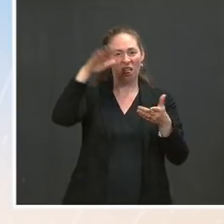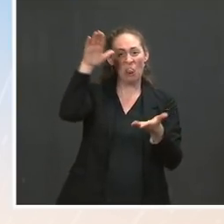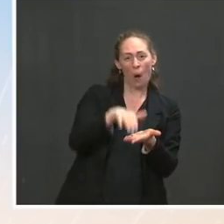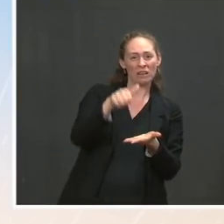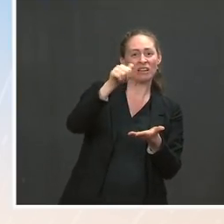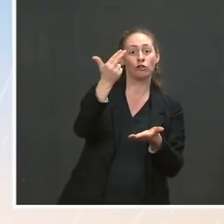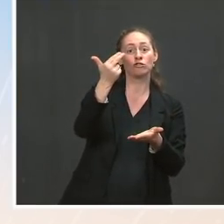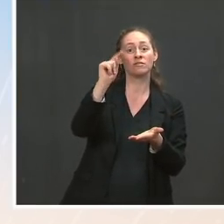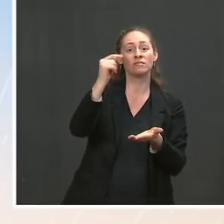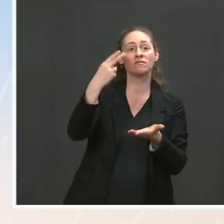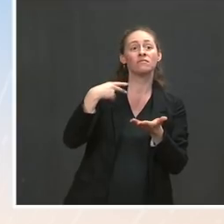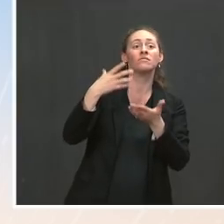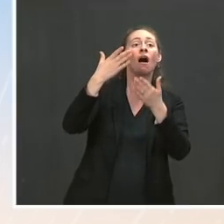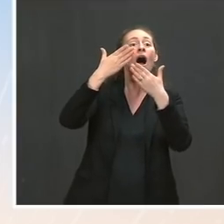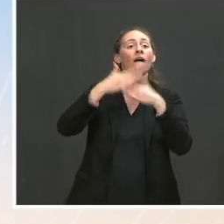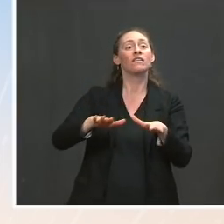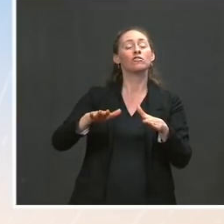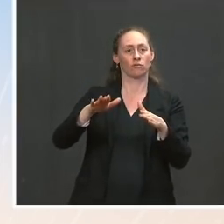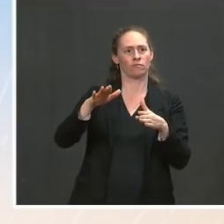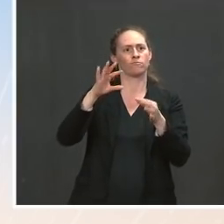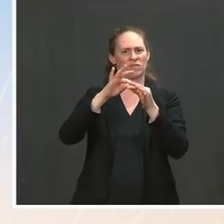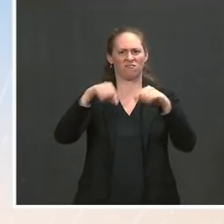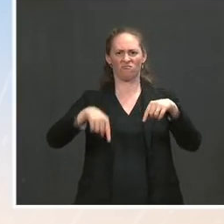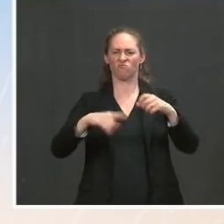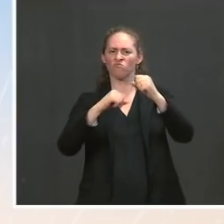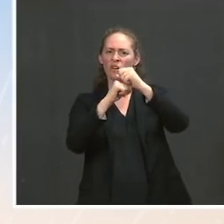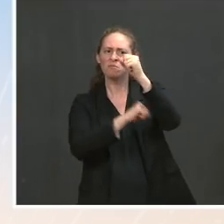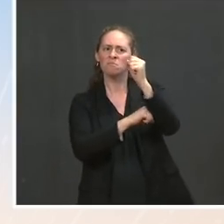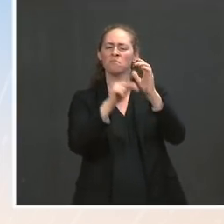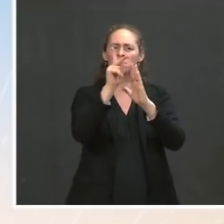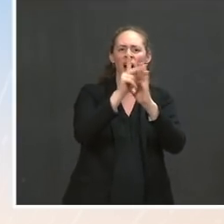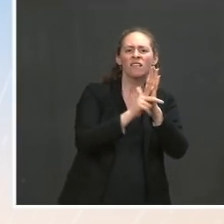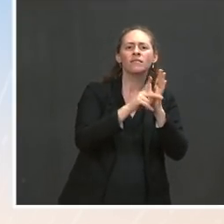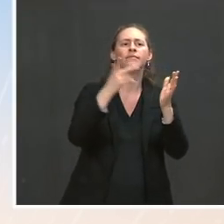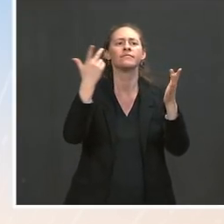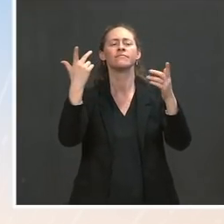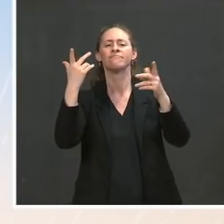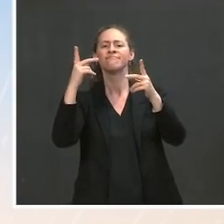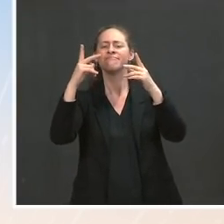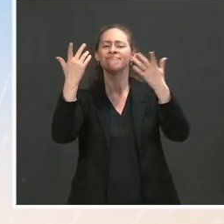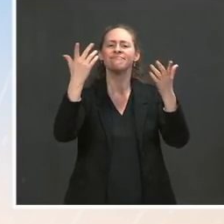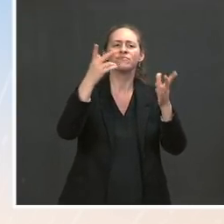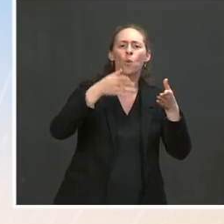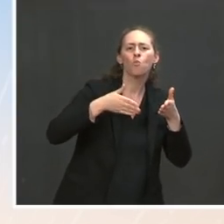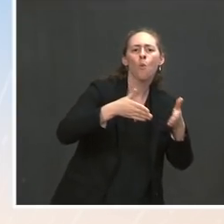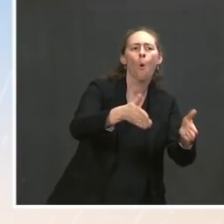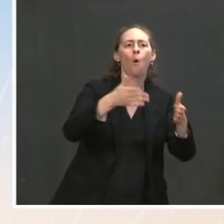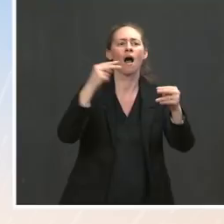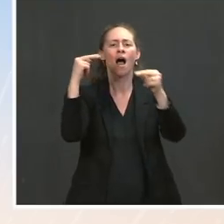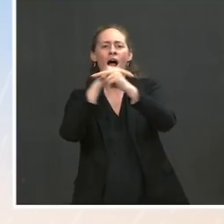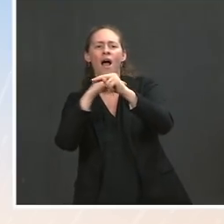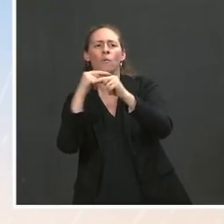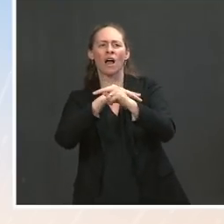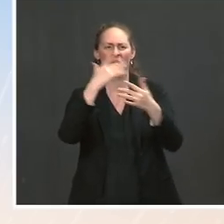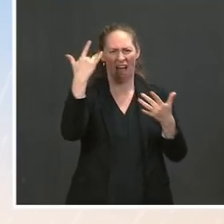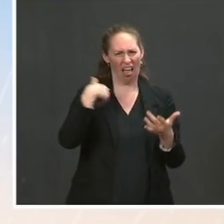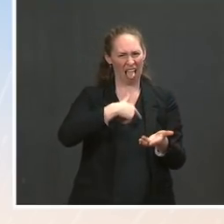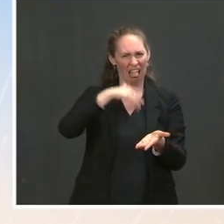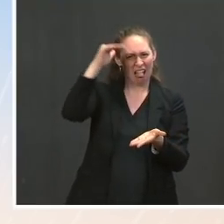a lack of access to broadband, that's not a Democratic issue. And the president is going to continue to make that case. Now, we don't know what the votes will be.